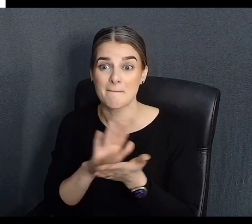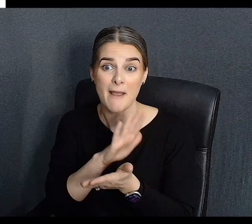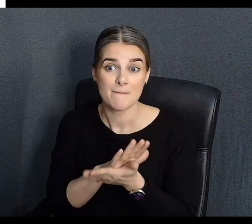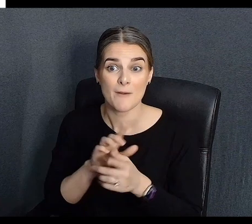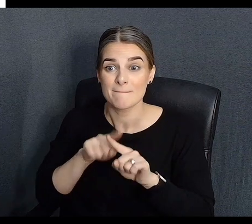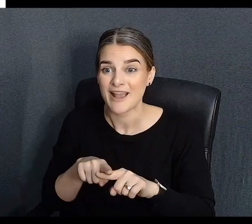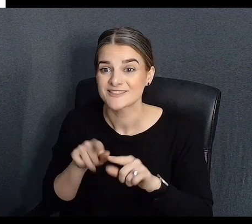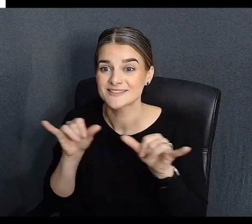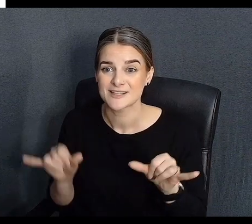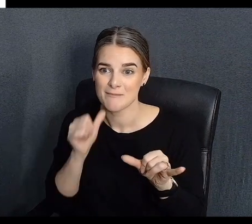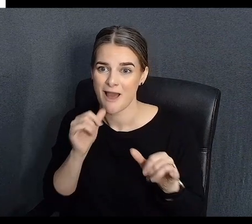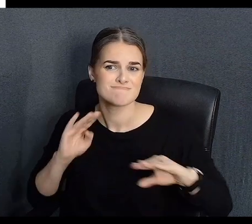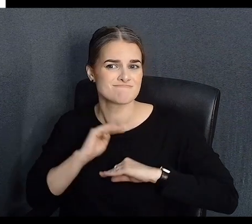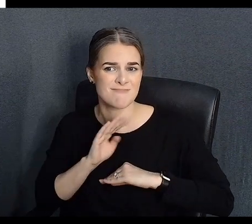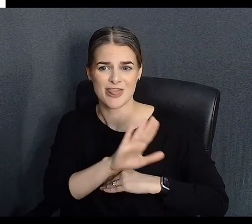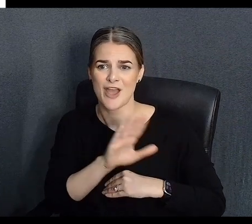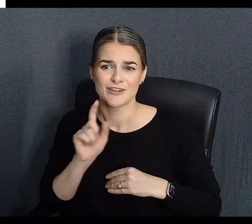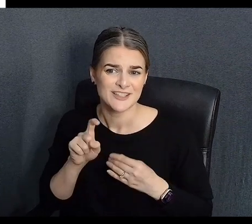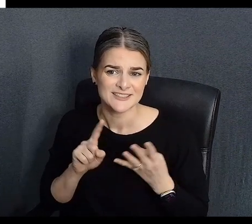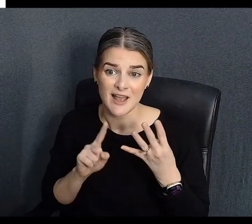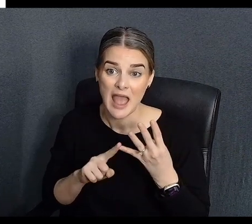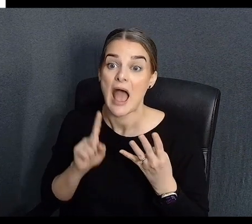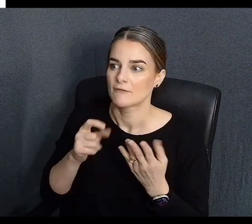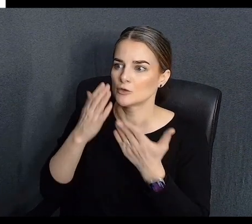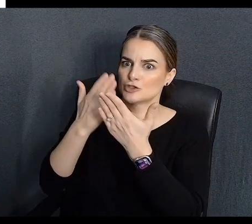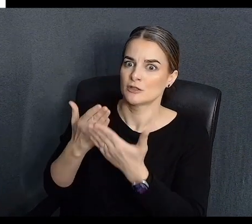So we need to be able to justify and rule all those options out